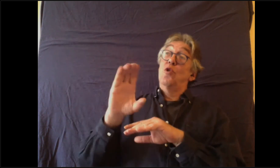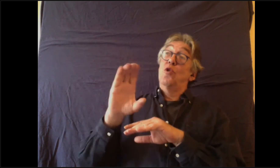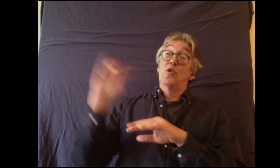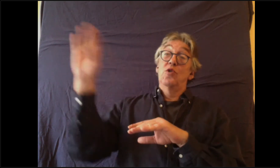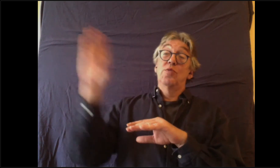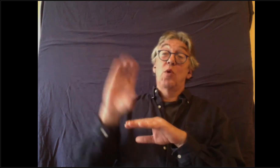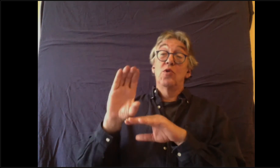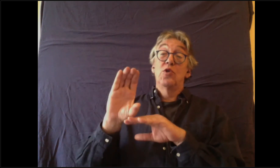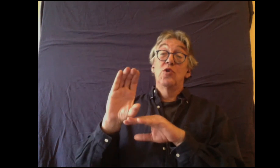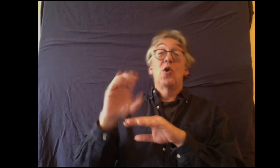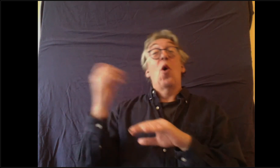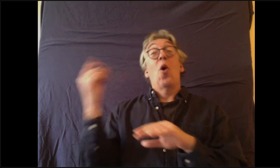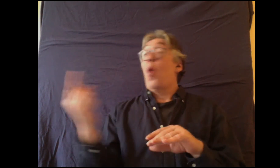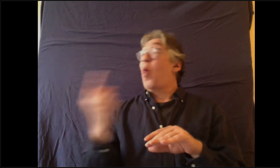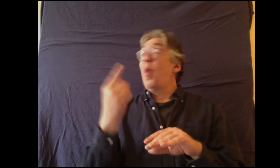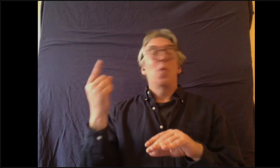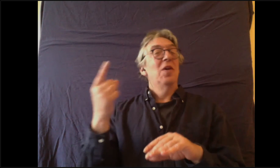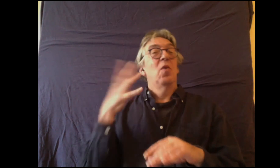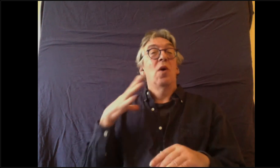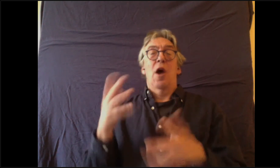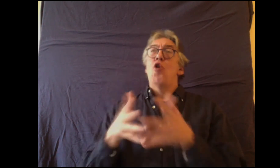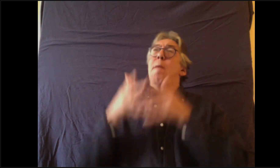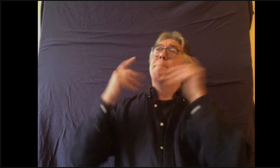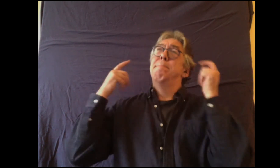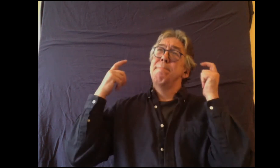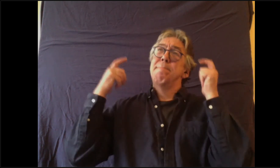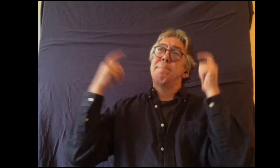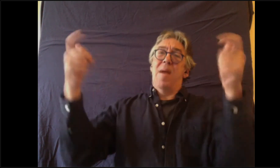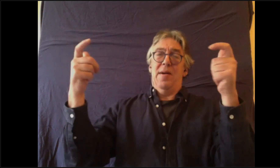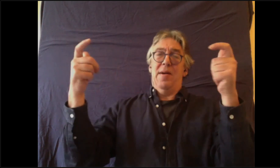through bigger organizations to support the DPOs